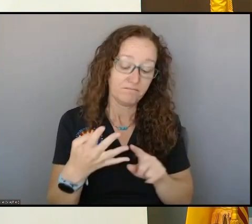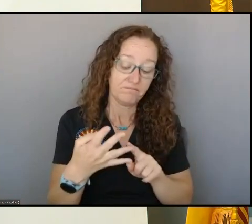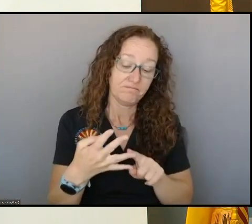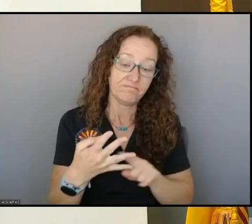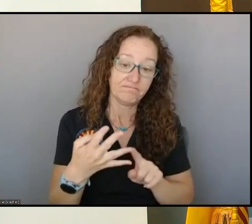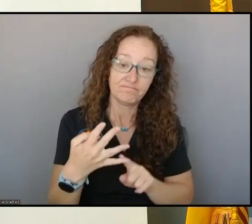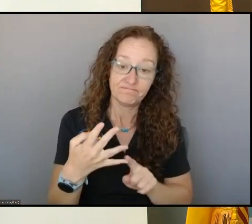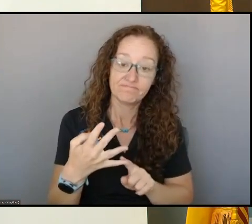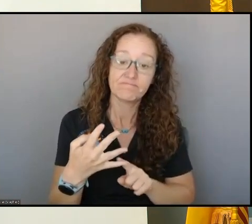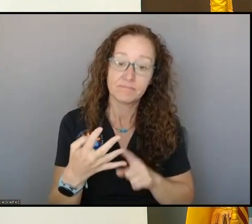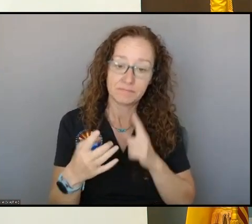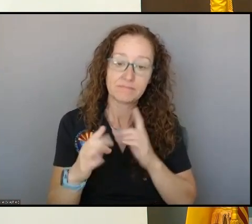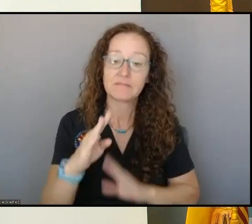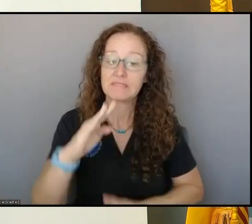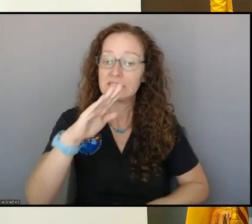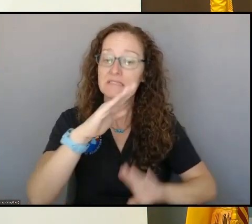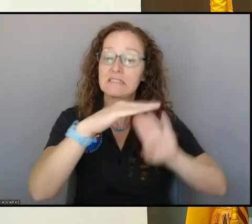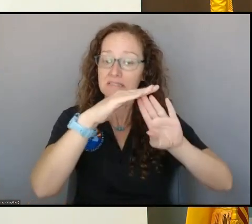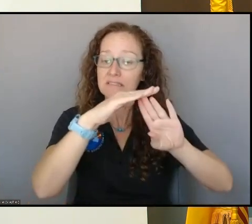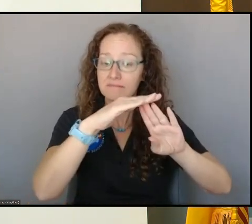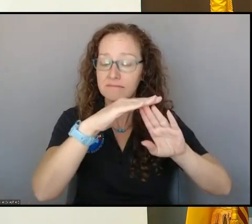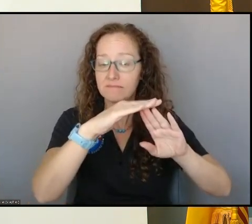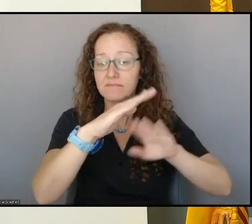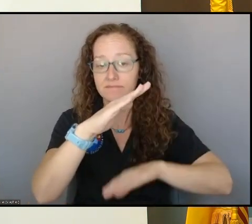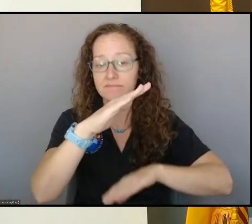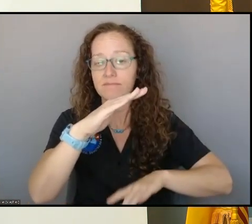finally start to see those fuels taking moisture back in.